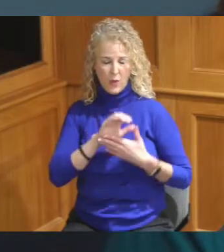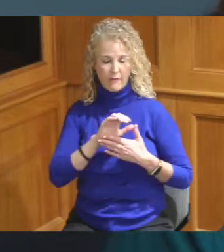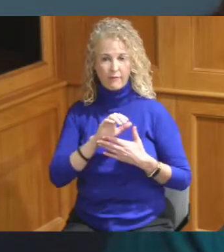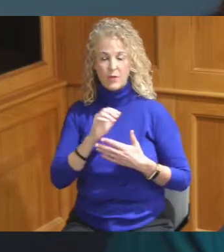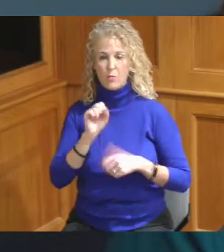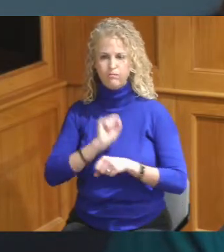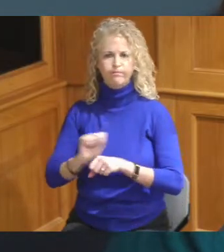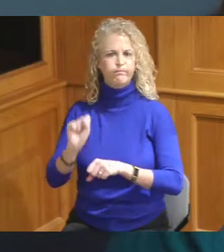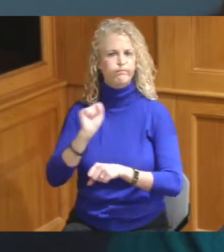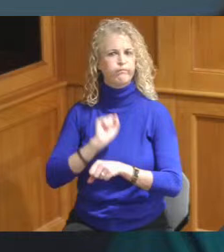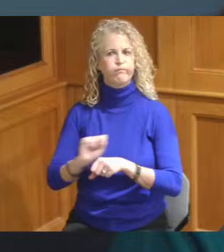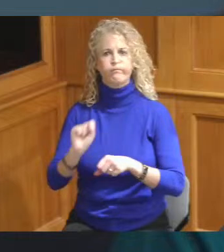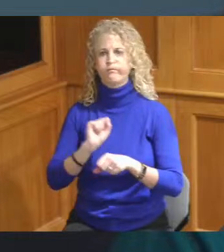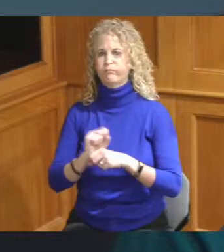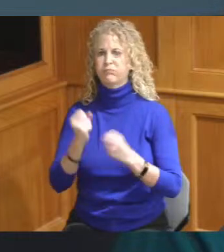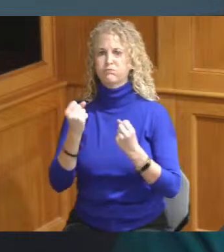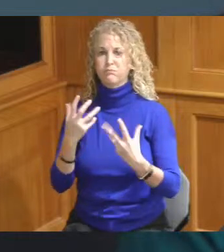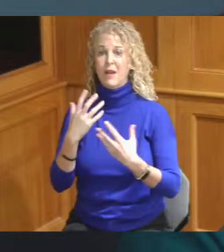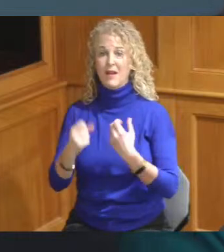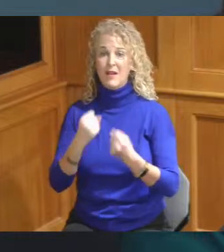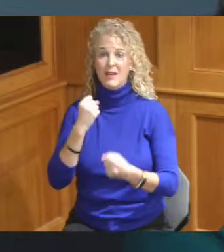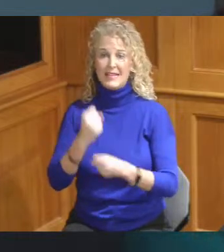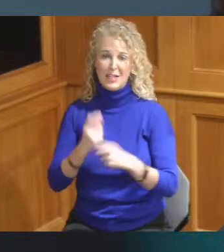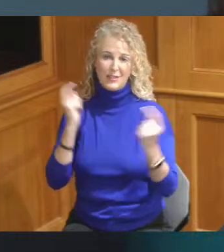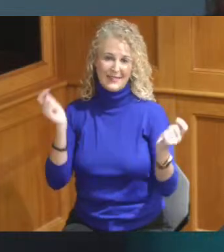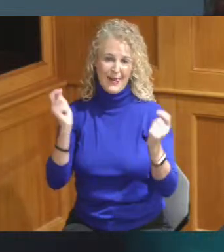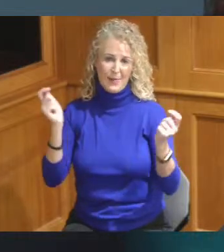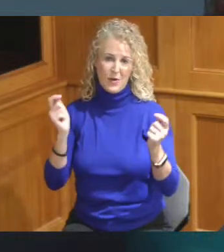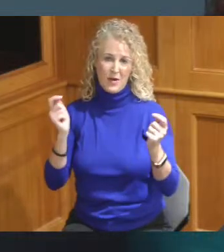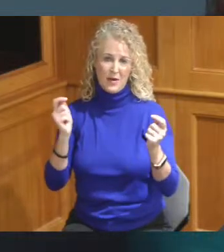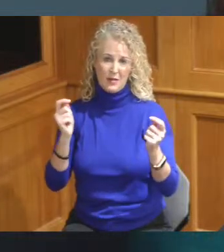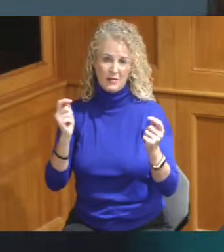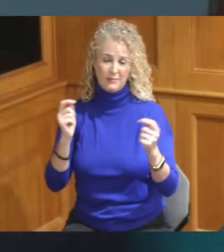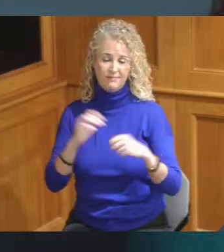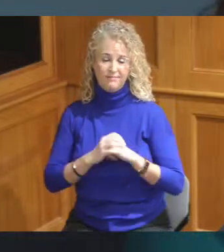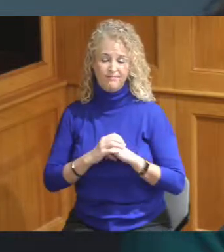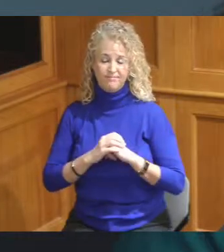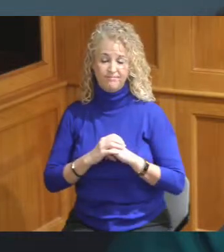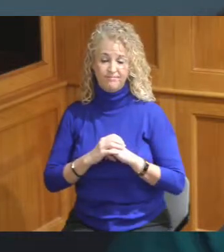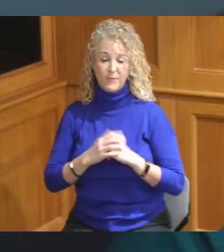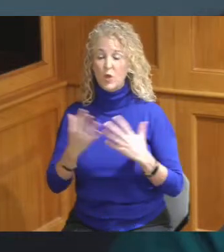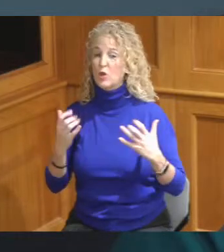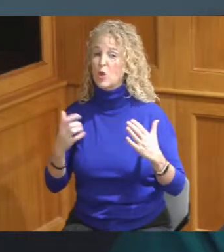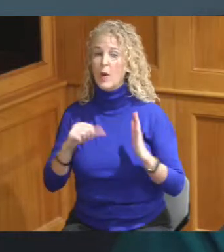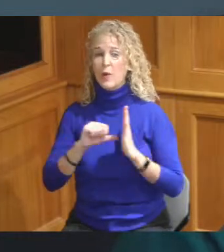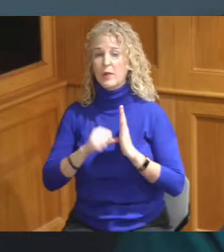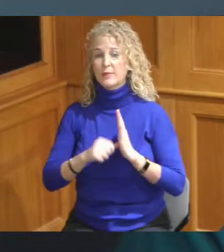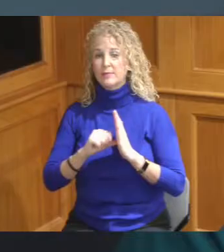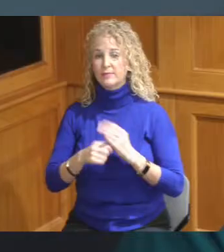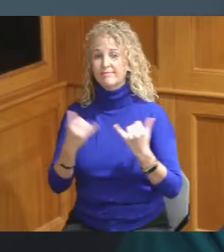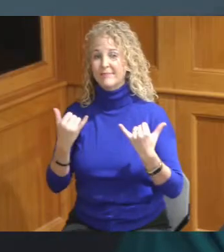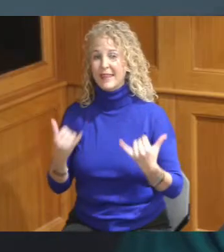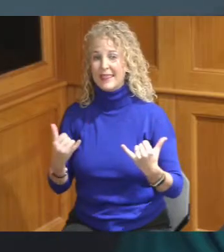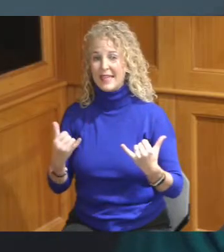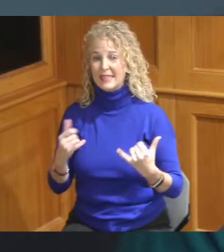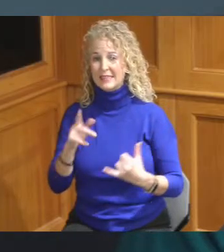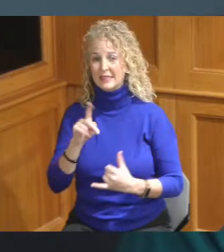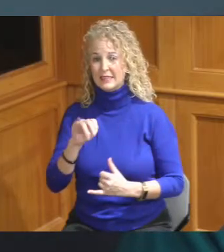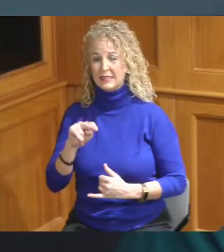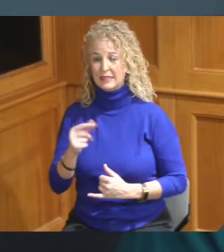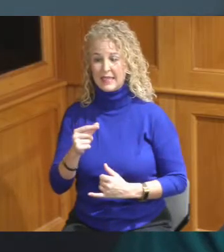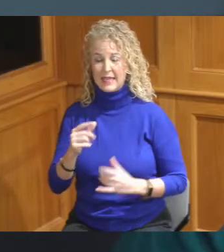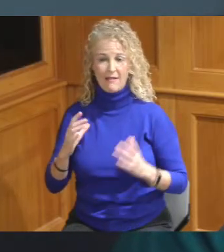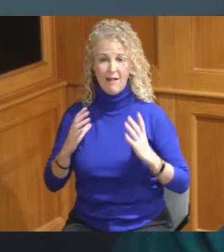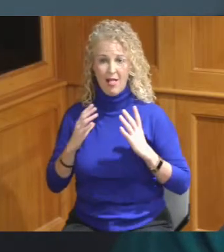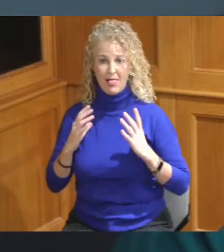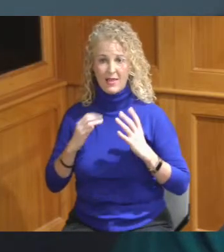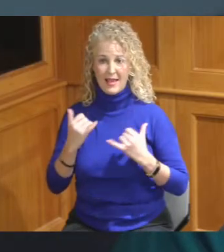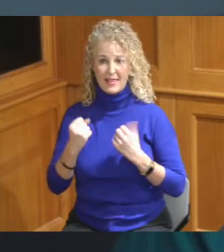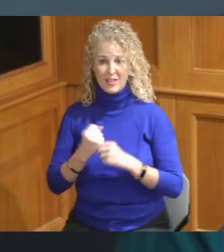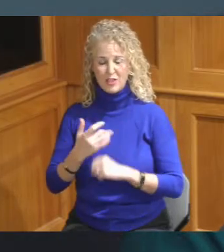I wanted to just highlight that as we go into this King holiday this year. I think it even has more